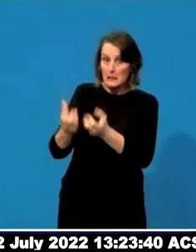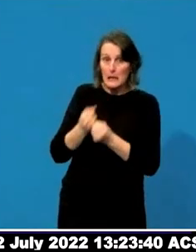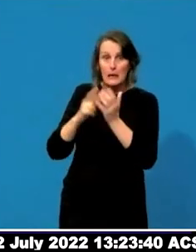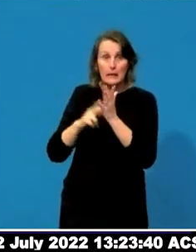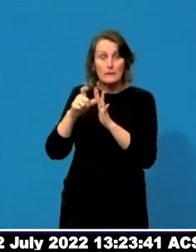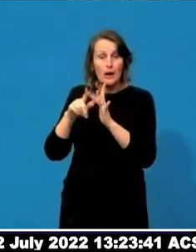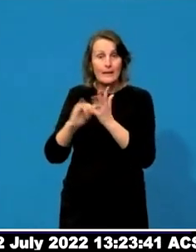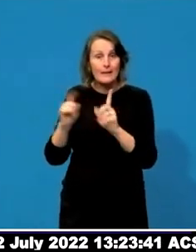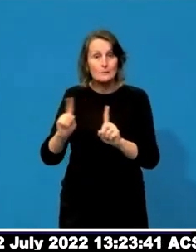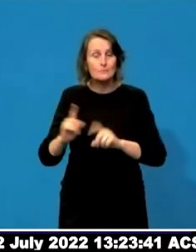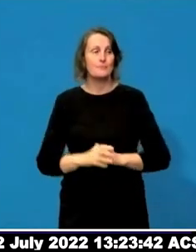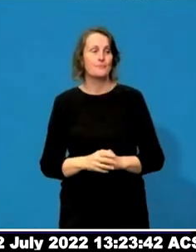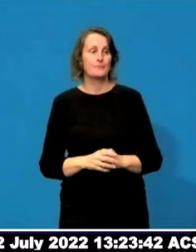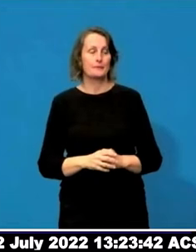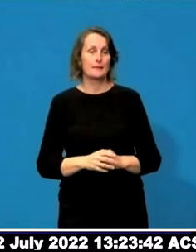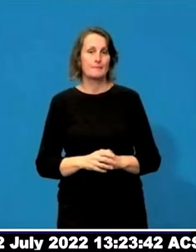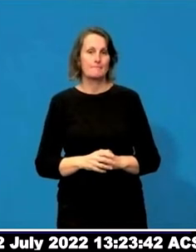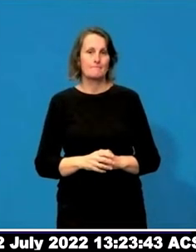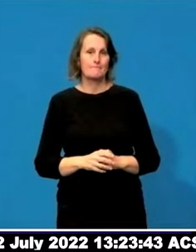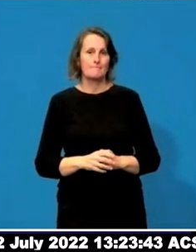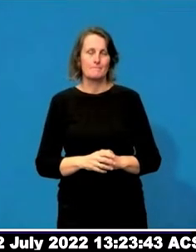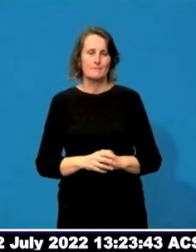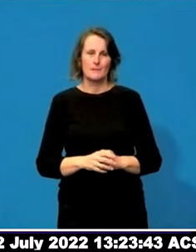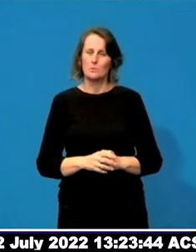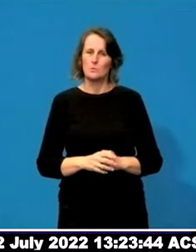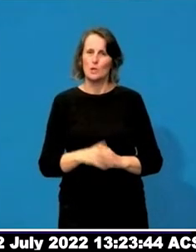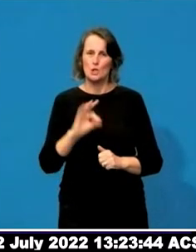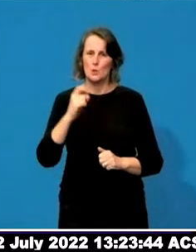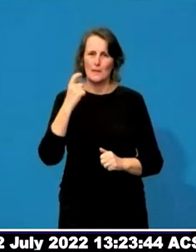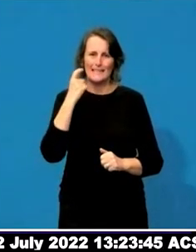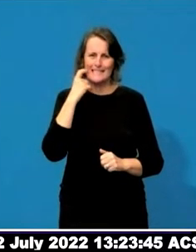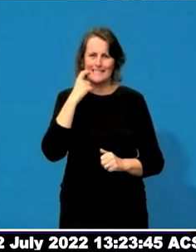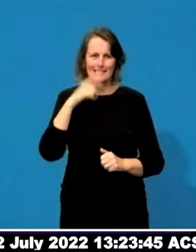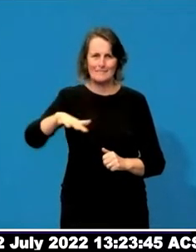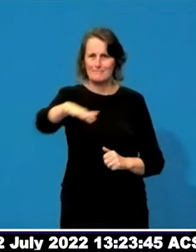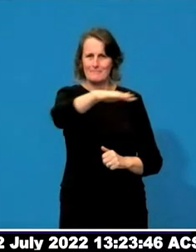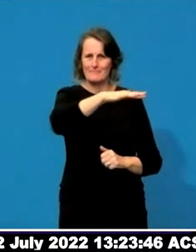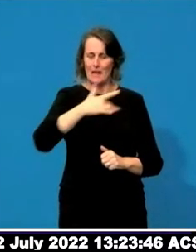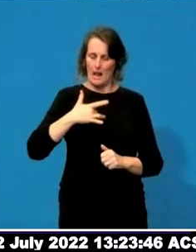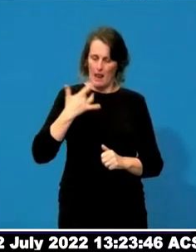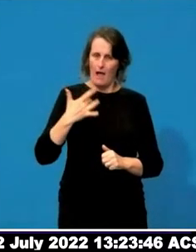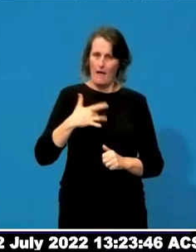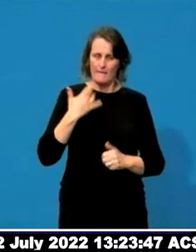It's a very hard country, you know, that is it, and living is very hard out there.